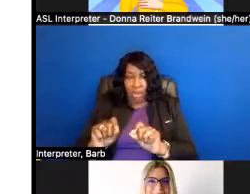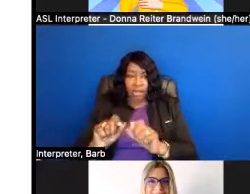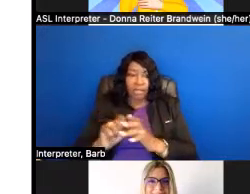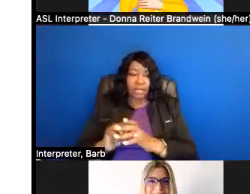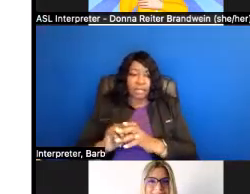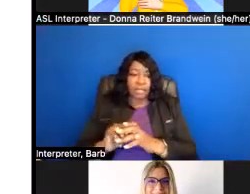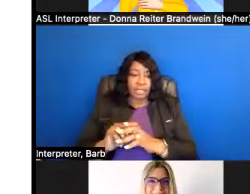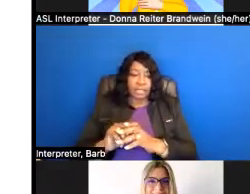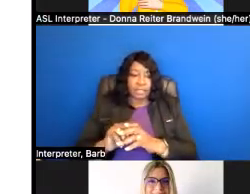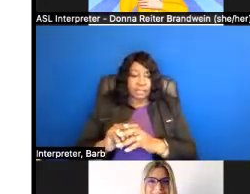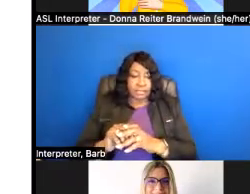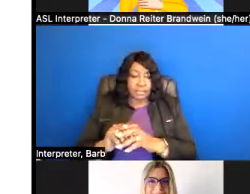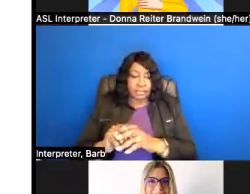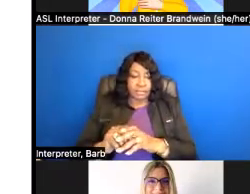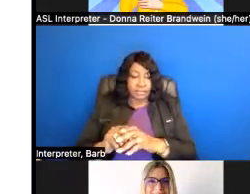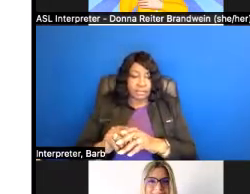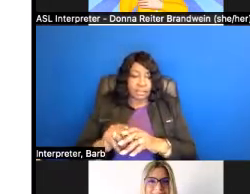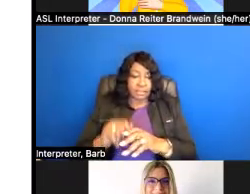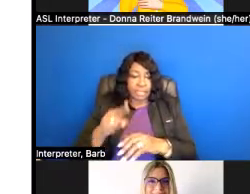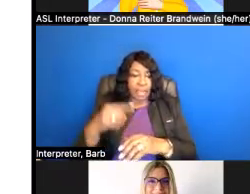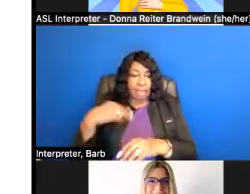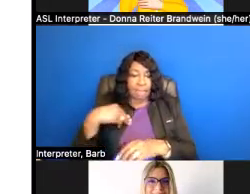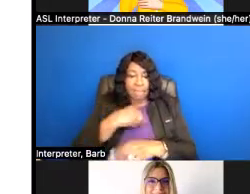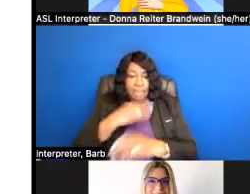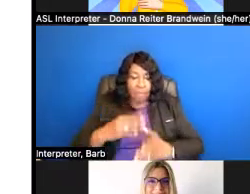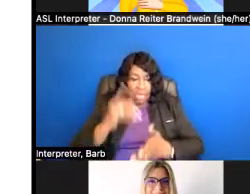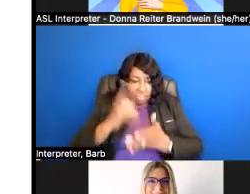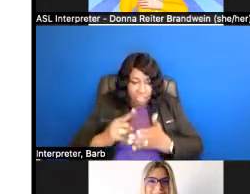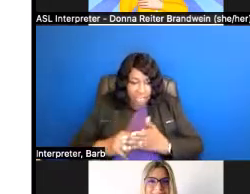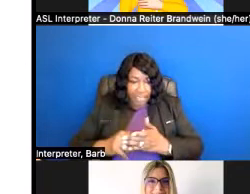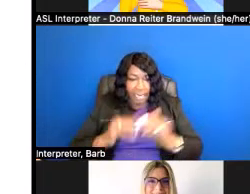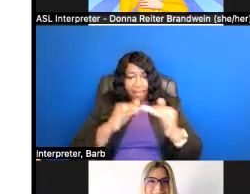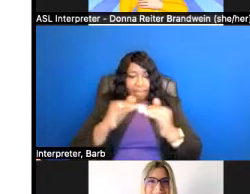peer debriefing, memos and audit trail and reflexive journaling.